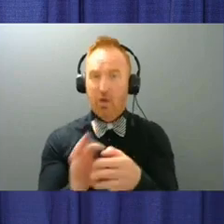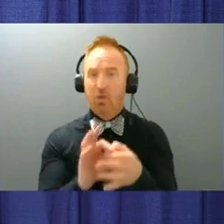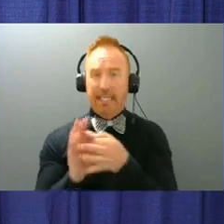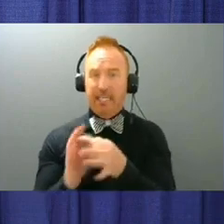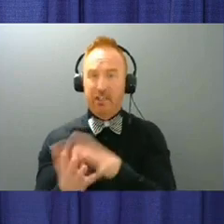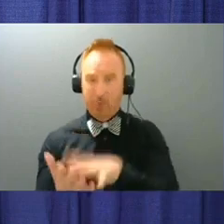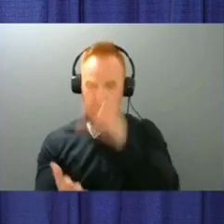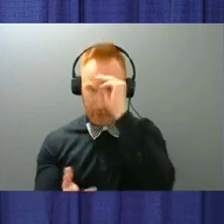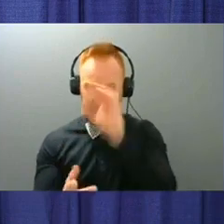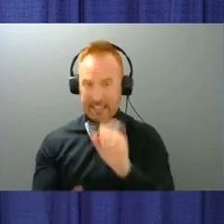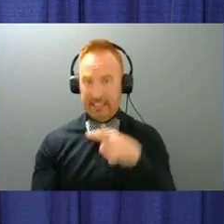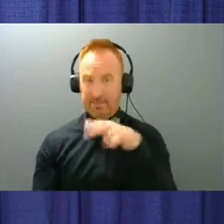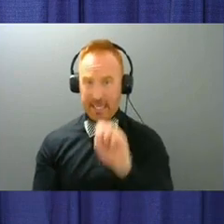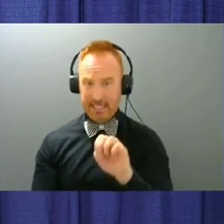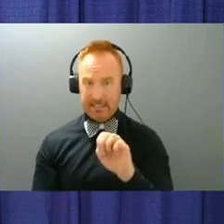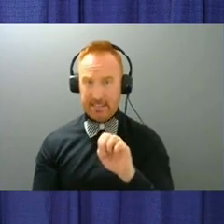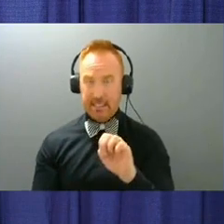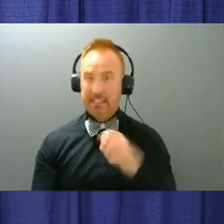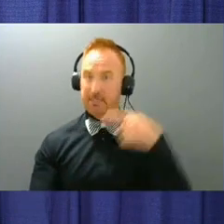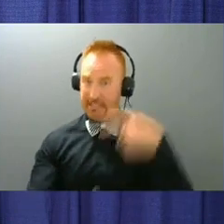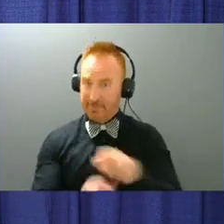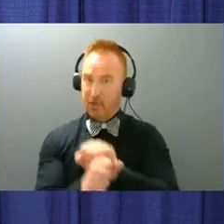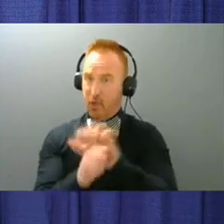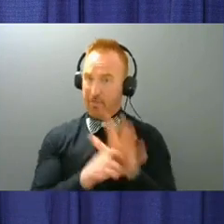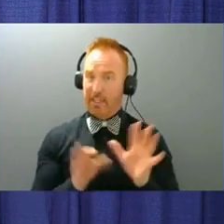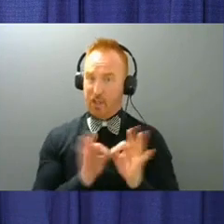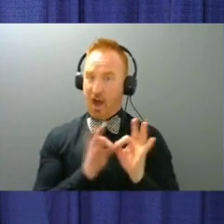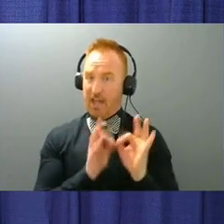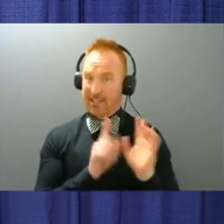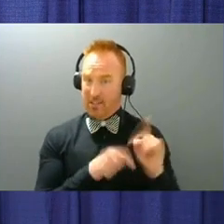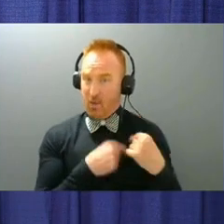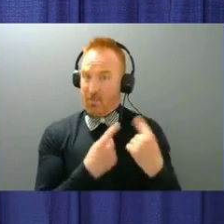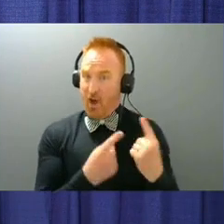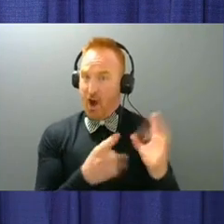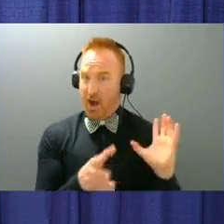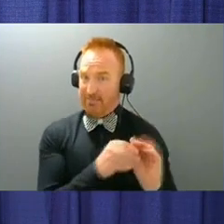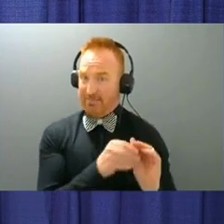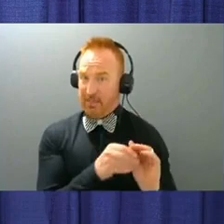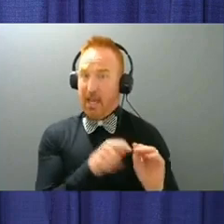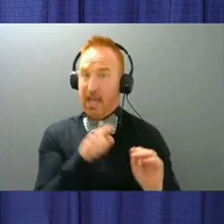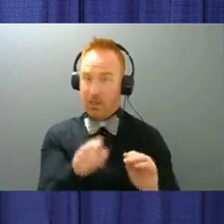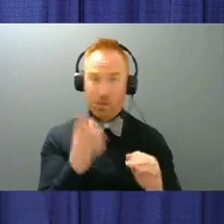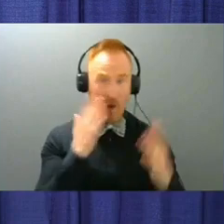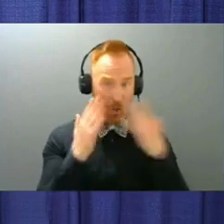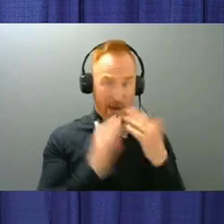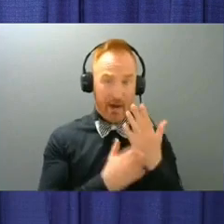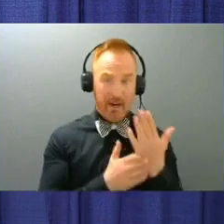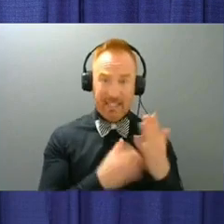adaptation for learning spaces for COVID have cost so far, and are you aware of whether any